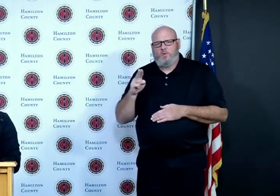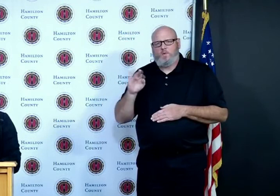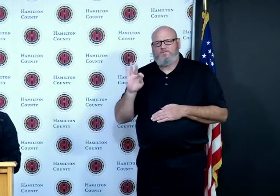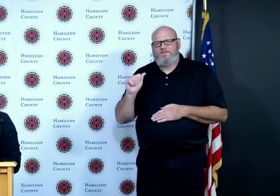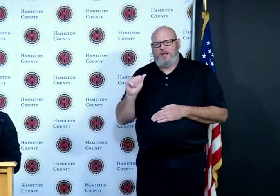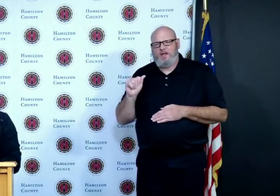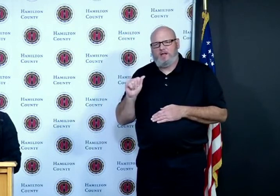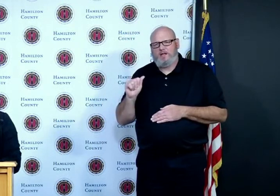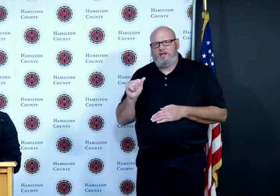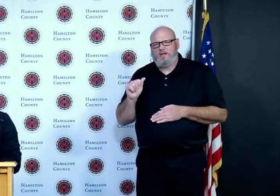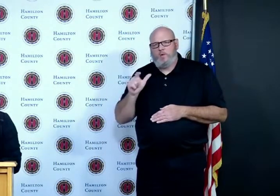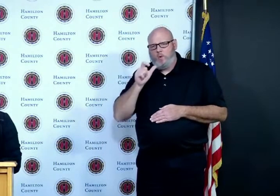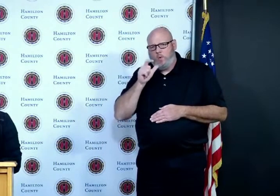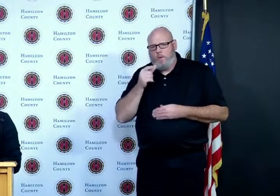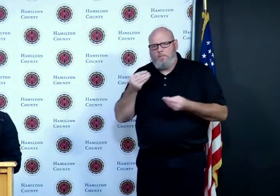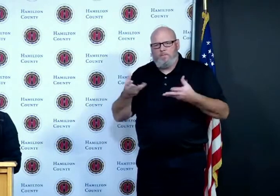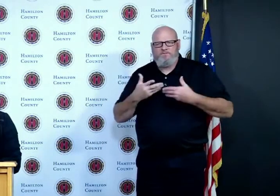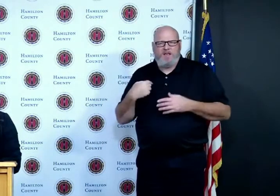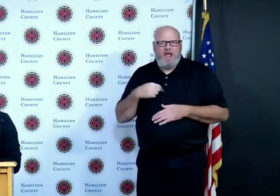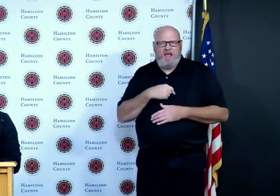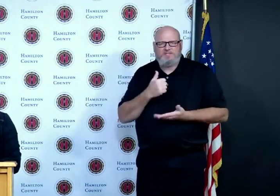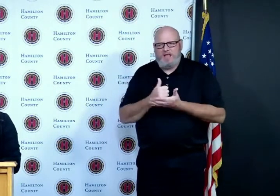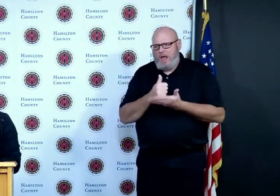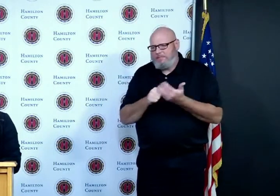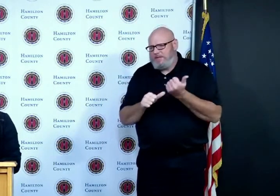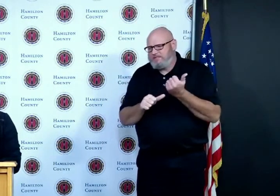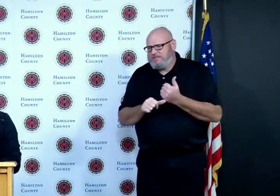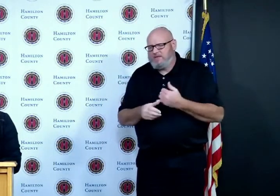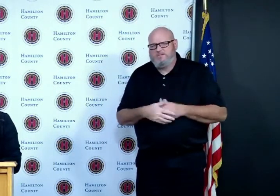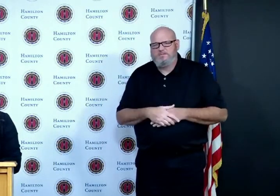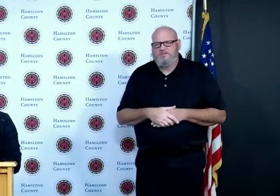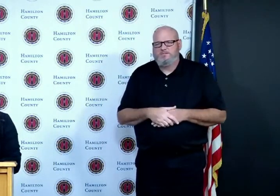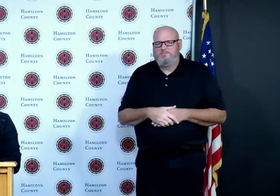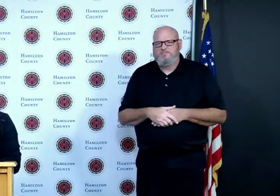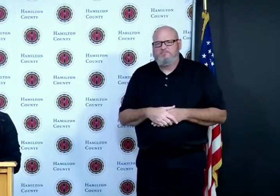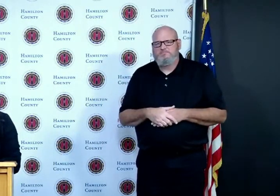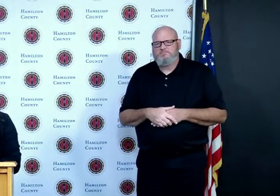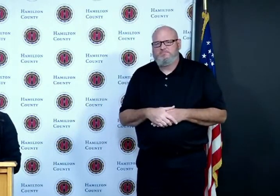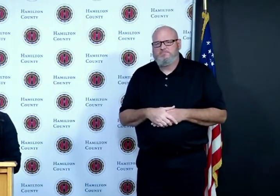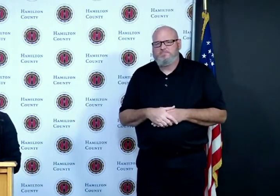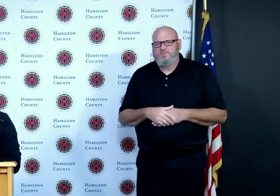that as we're reaching out to make sure that what we're doing is connecting in the community